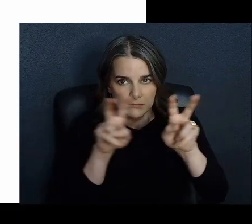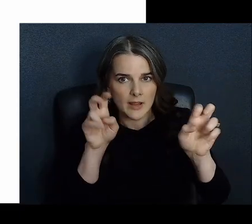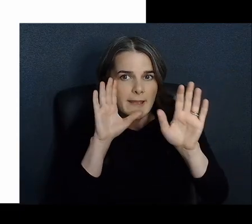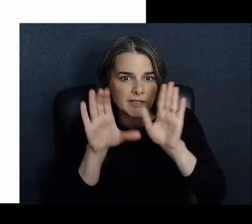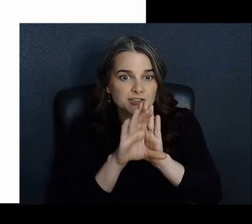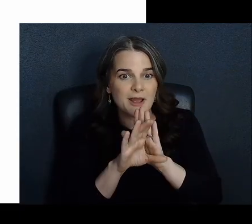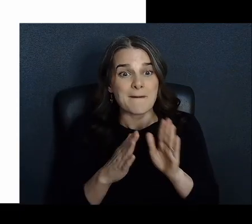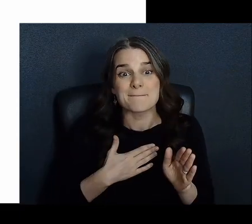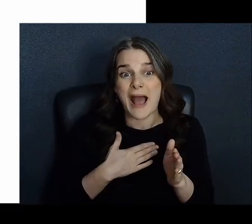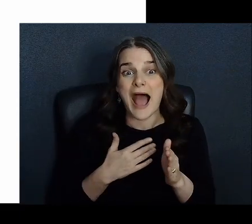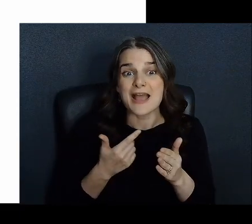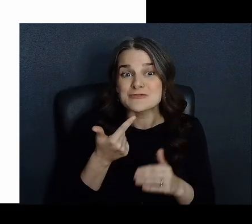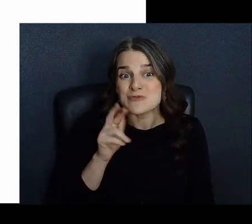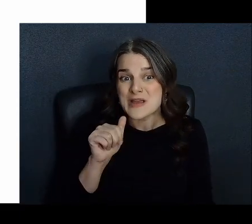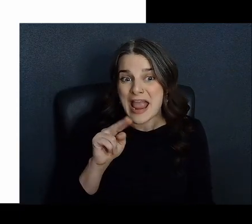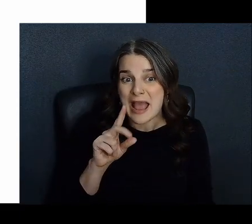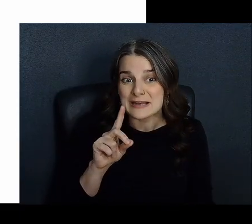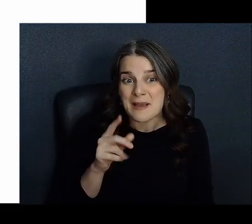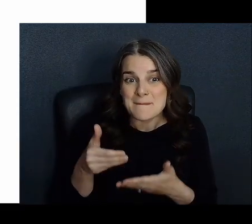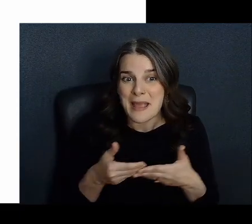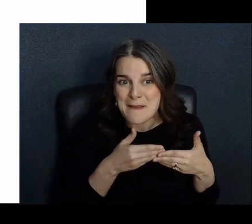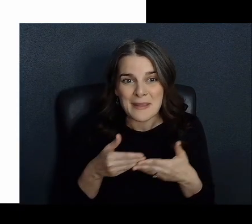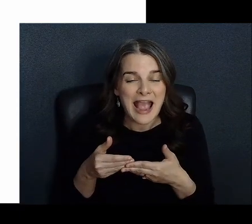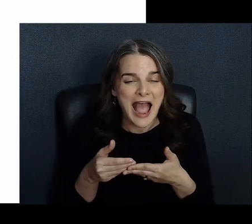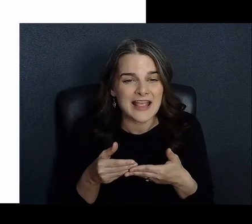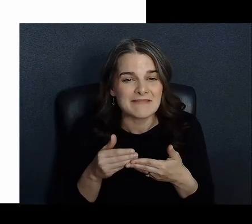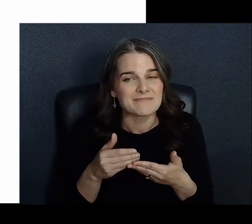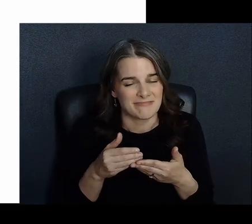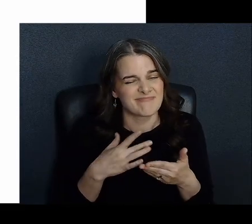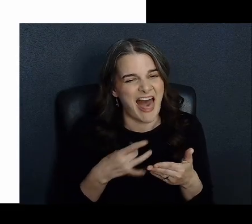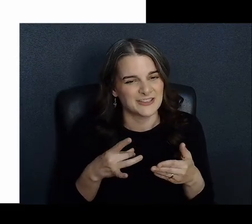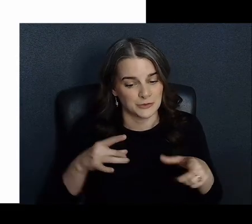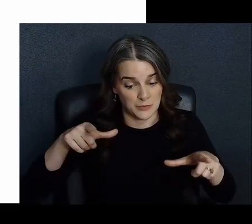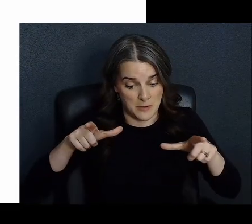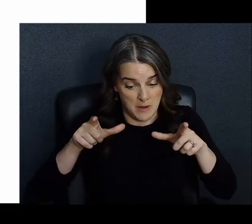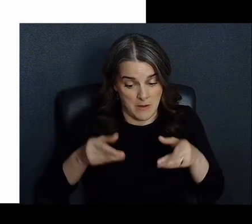and making her real big and cute so I can possibly see some of the image of her on the screen.